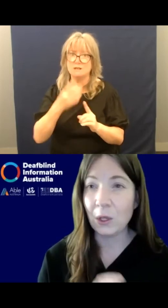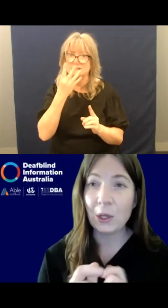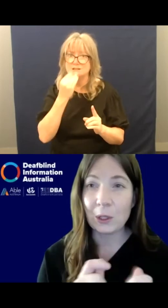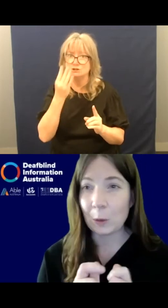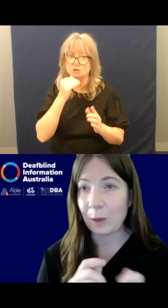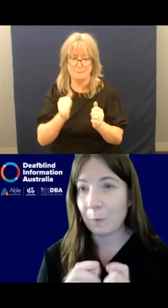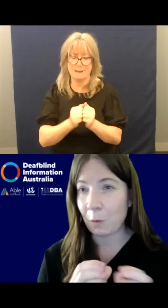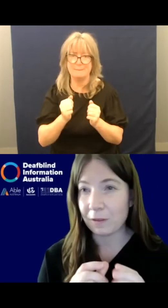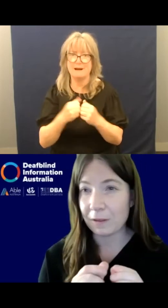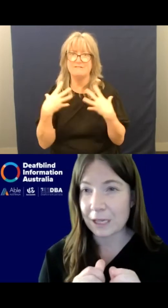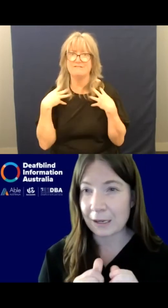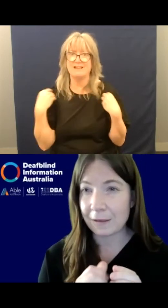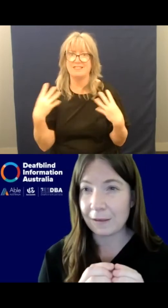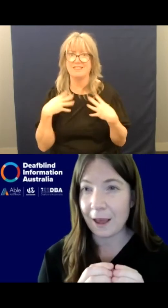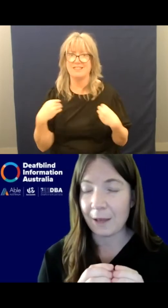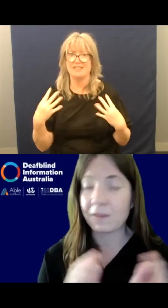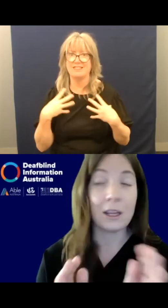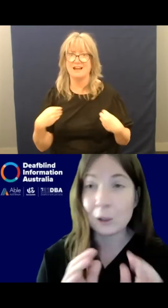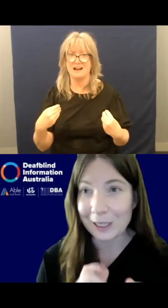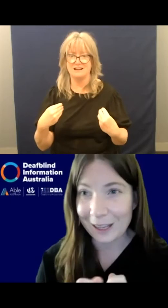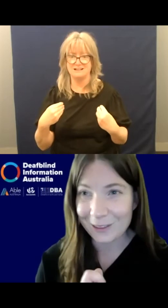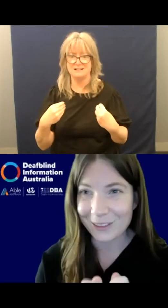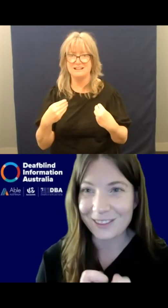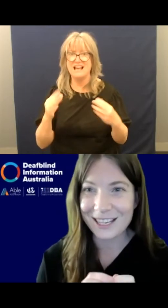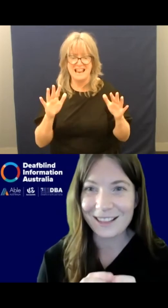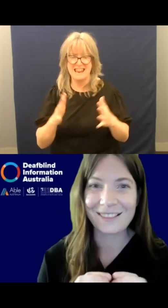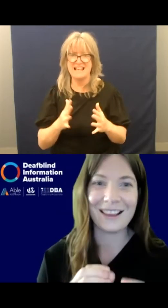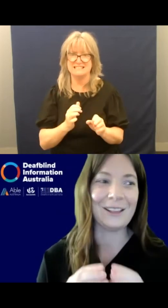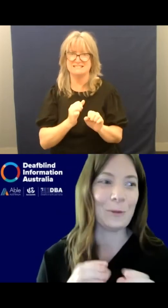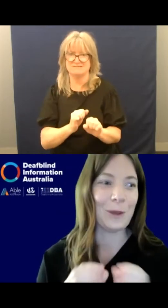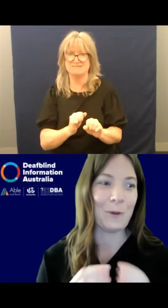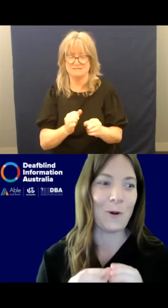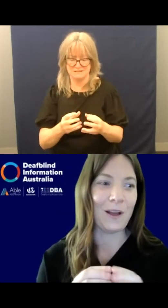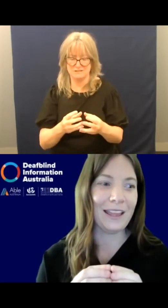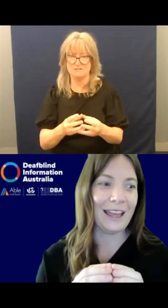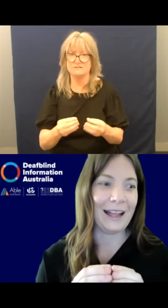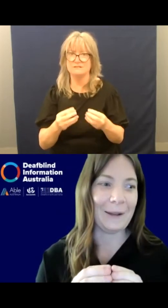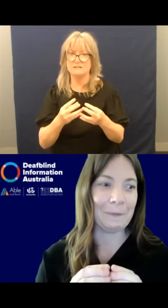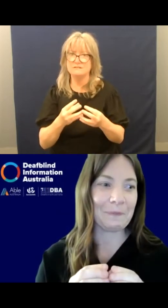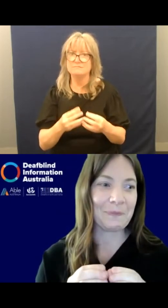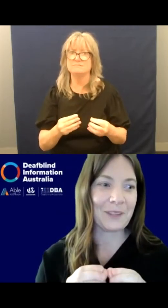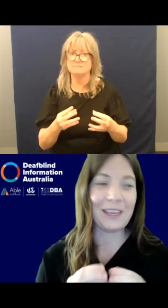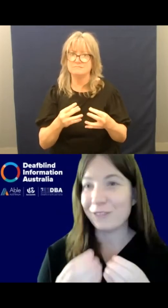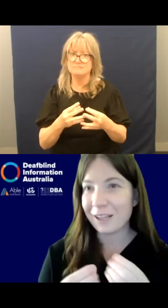little bit more resistance, sorry, a little bit less resistance and a little bit more flexible.